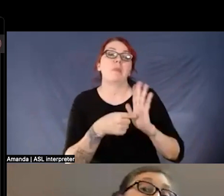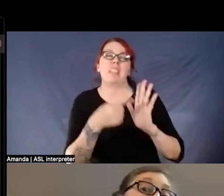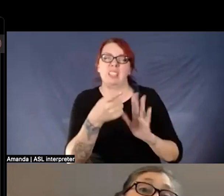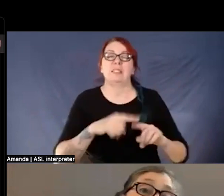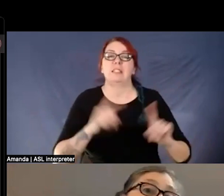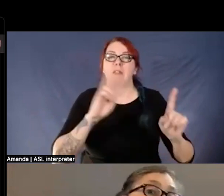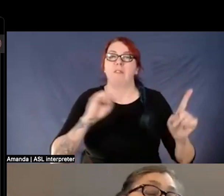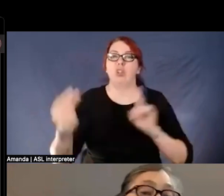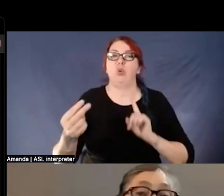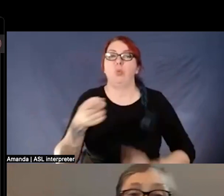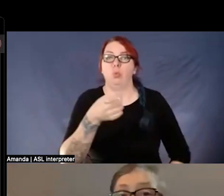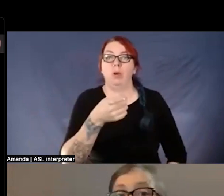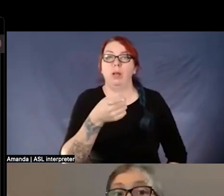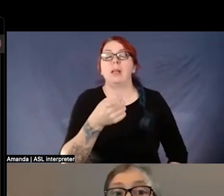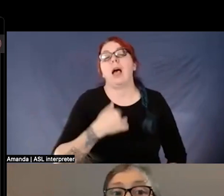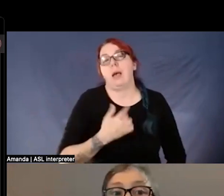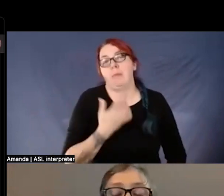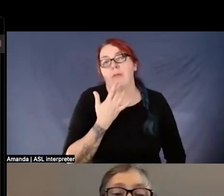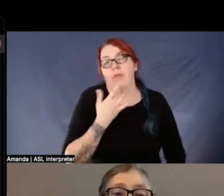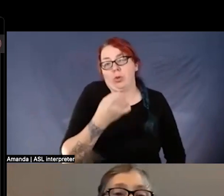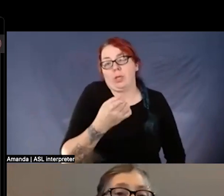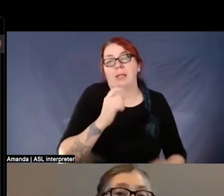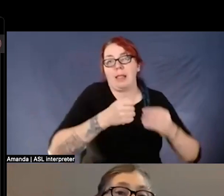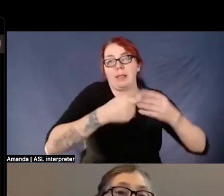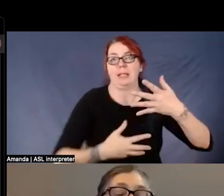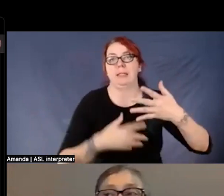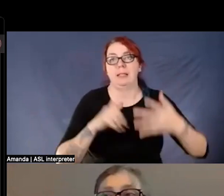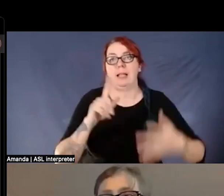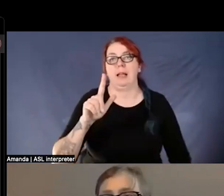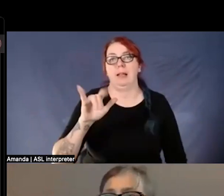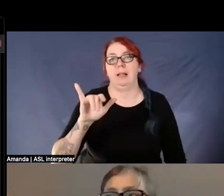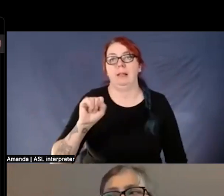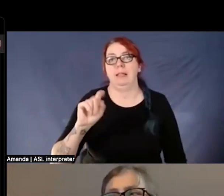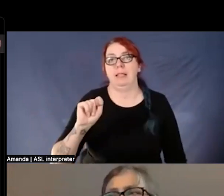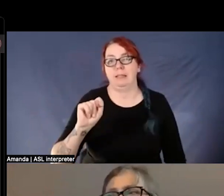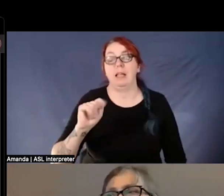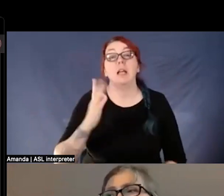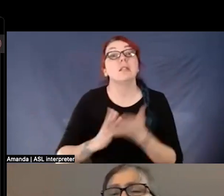a list view, which is my preference. Other people look at them in calendar views. There's different